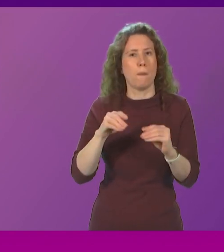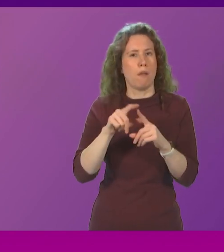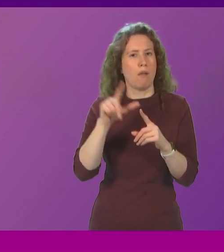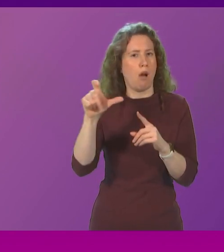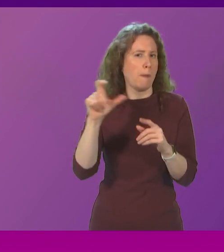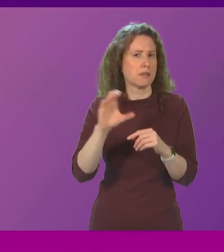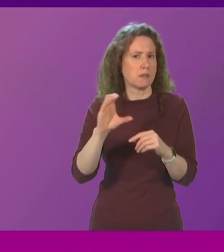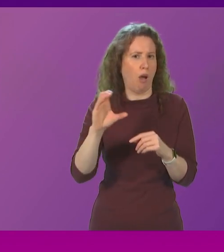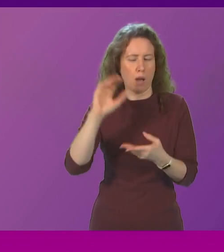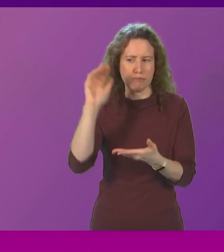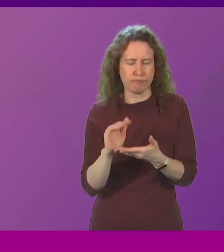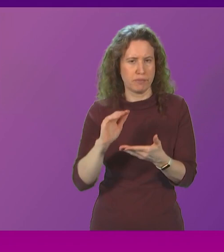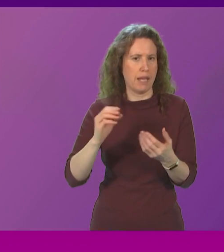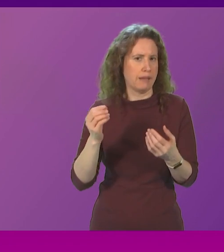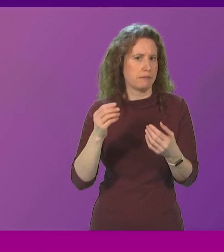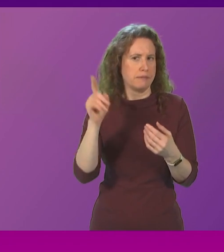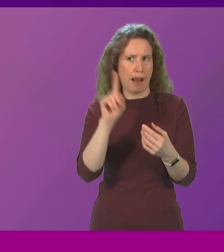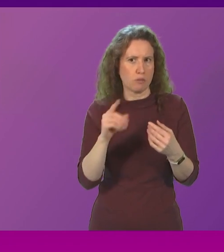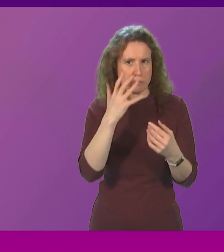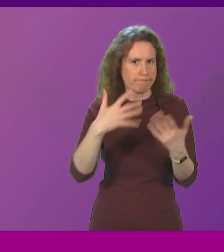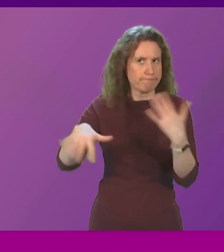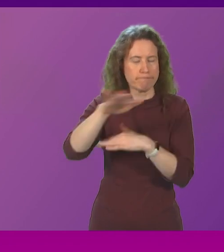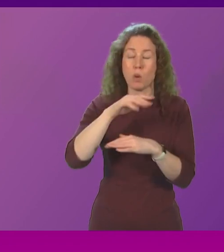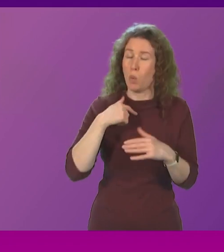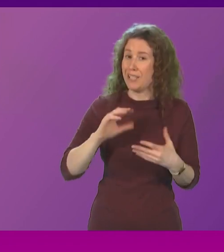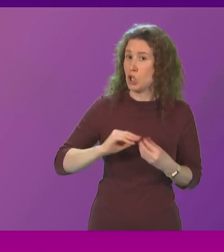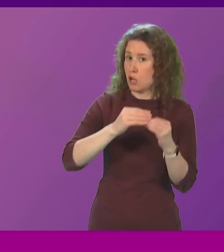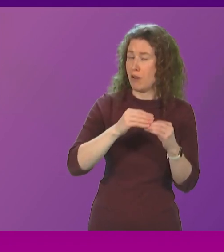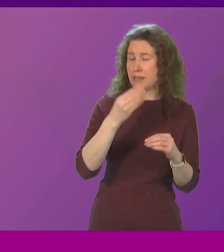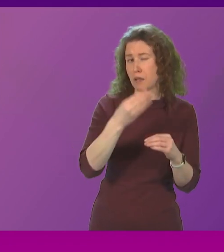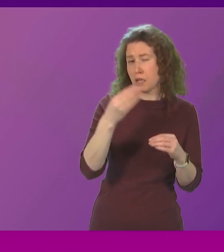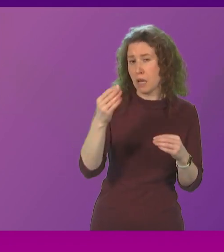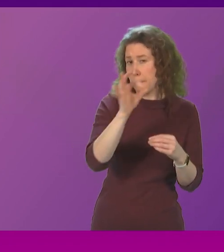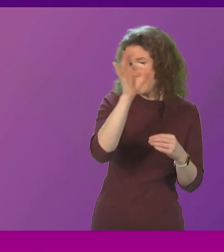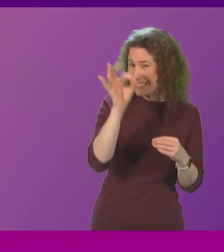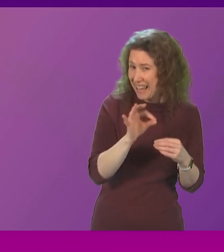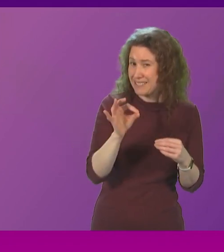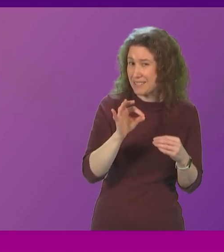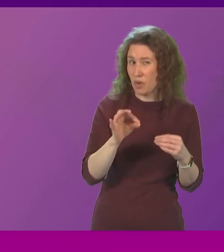In 2020, Scotland generated the equivalent of almost 99 per cent of our gross electricity